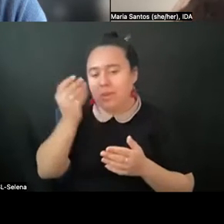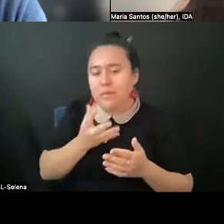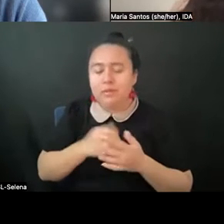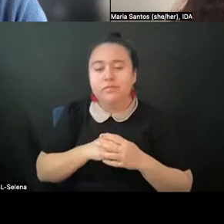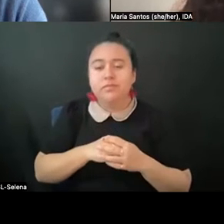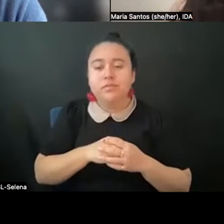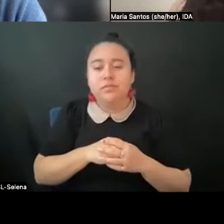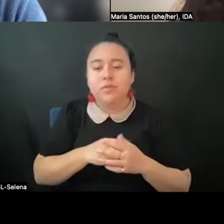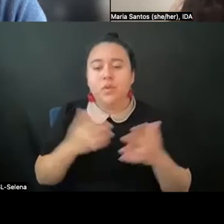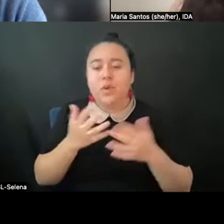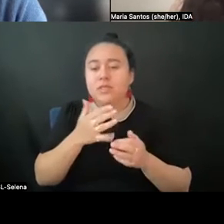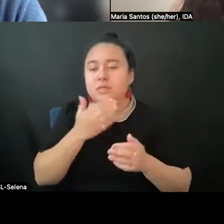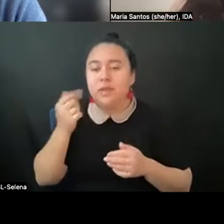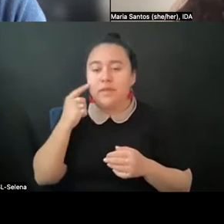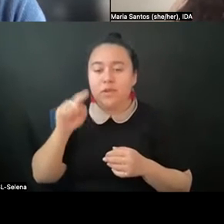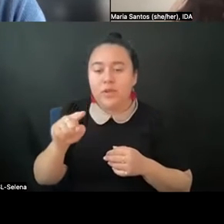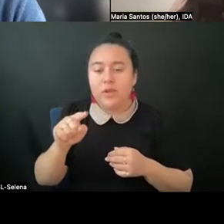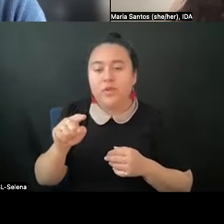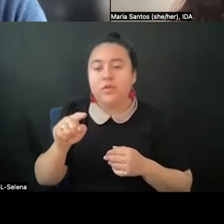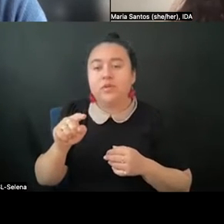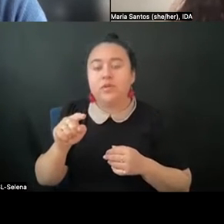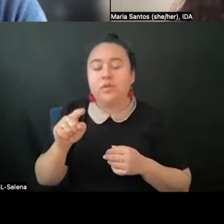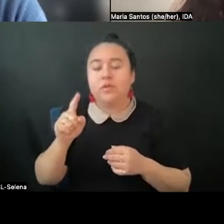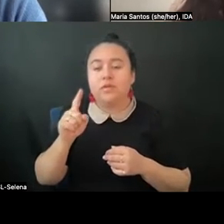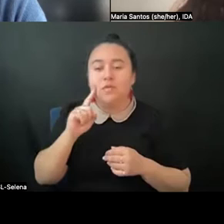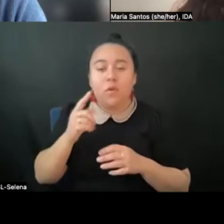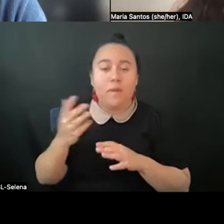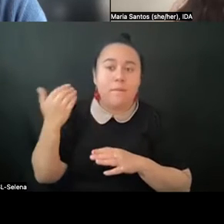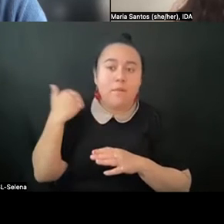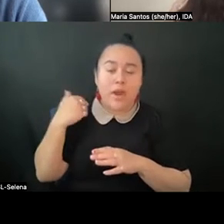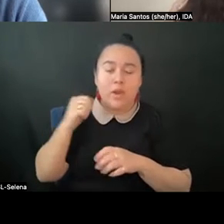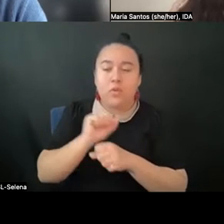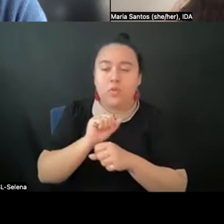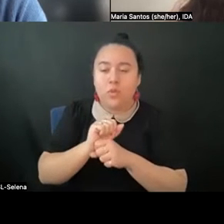Which works better in terms of a prior work sample?